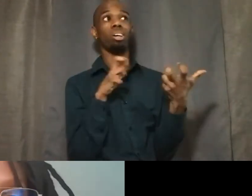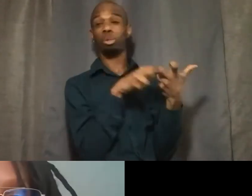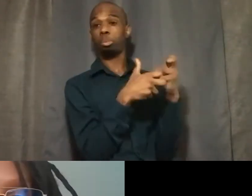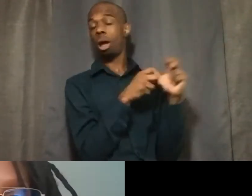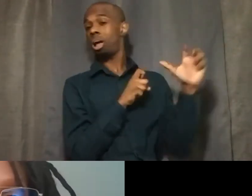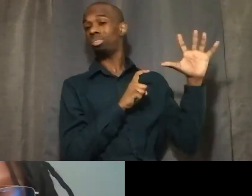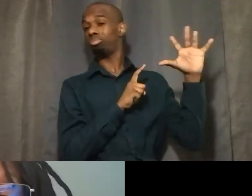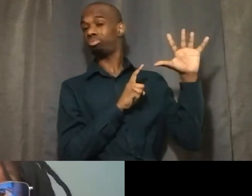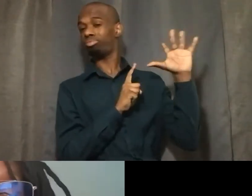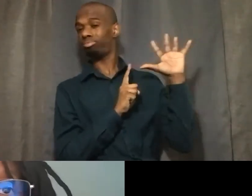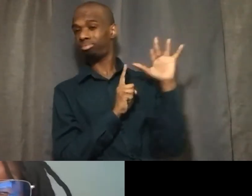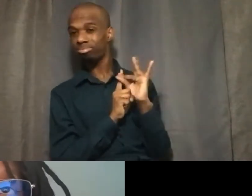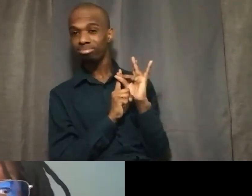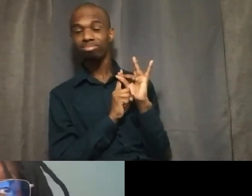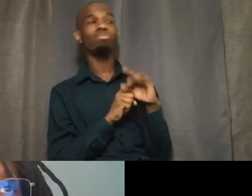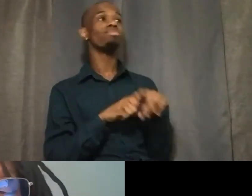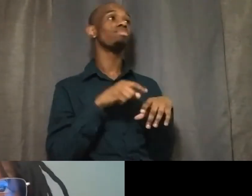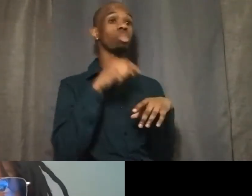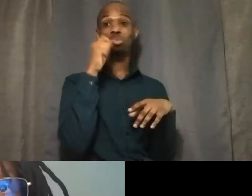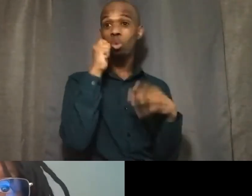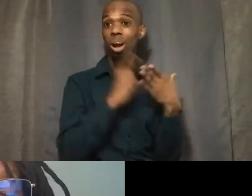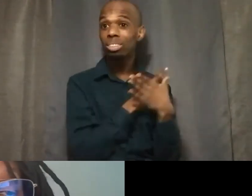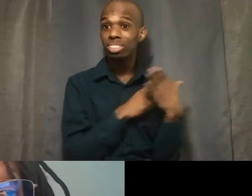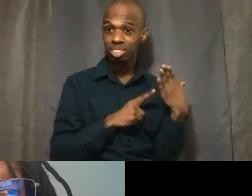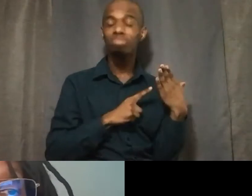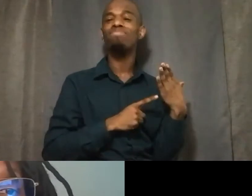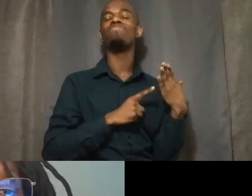and, you know, miscommunication sometimes, with going to the doctor.